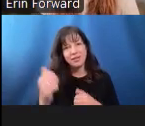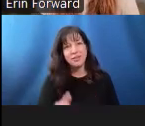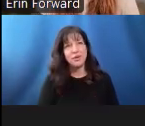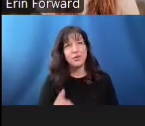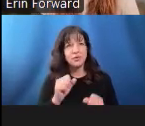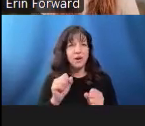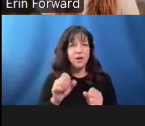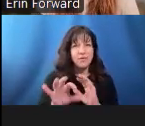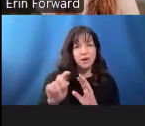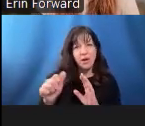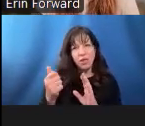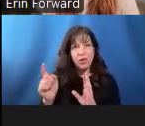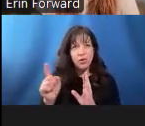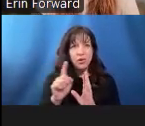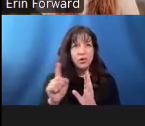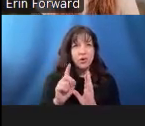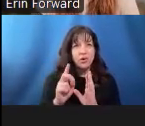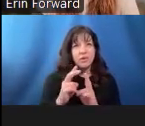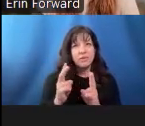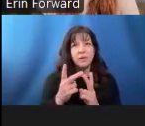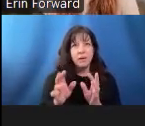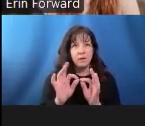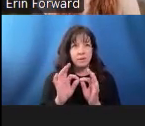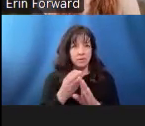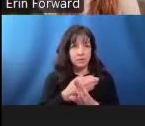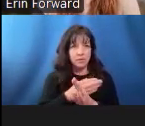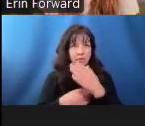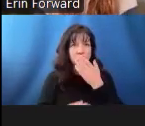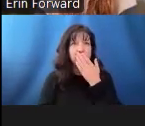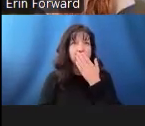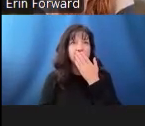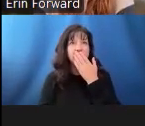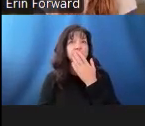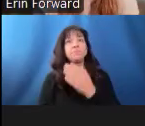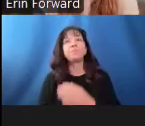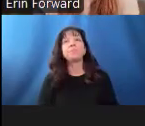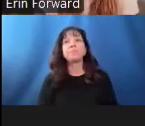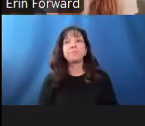else that I is super, super important before i Yeah, think